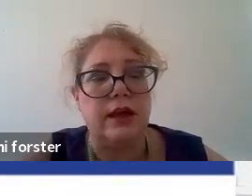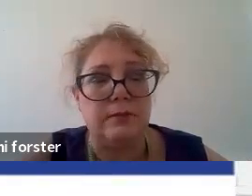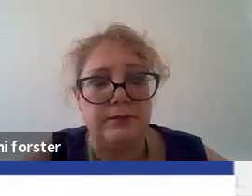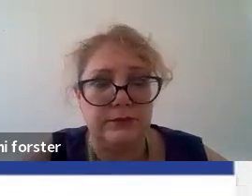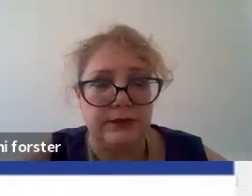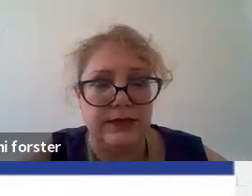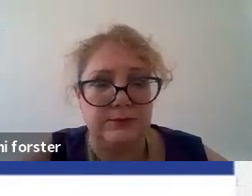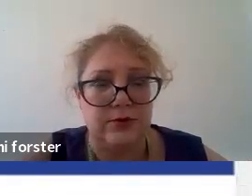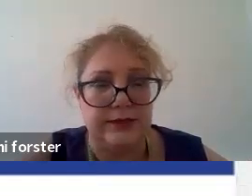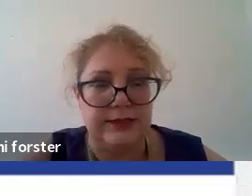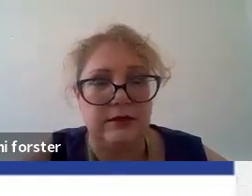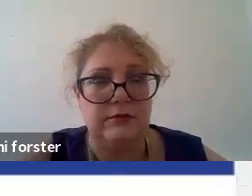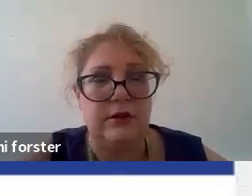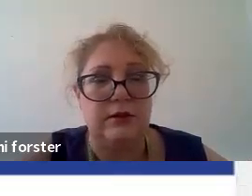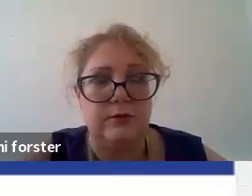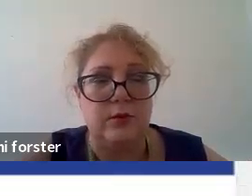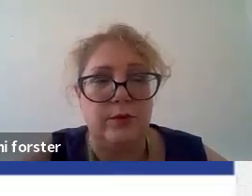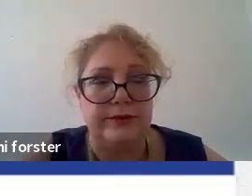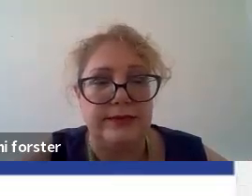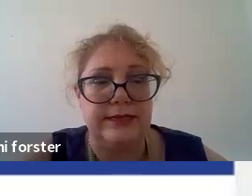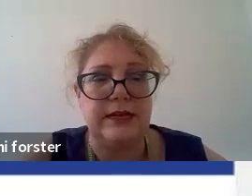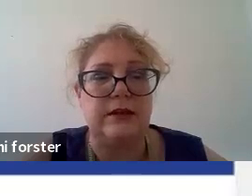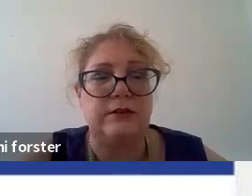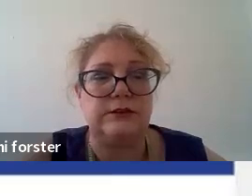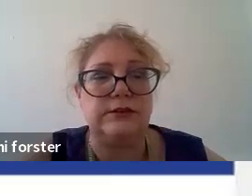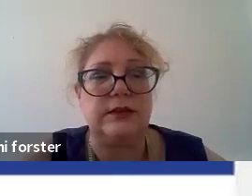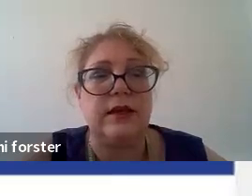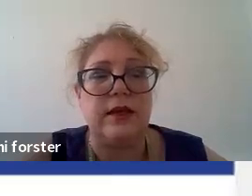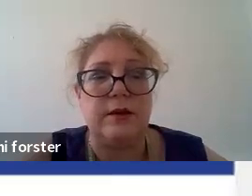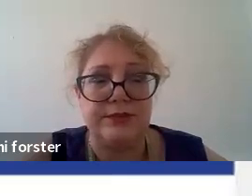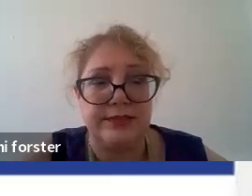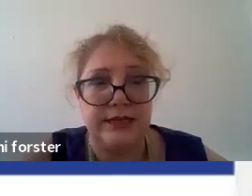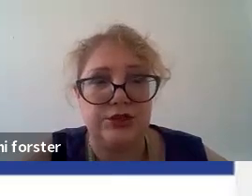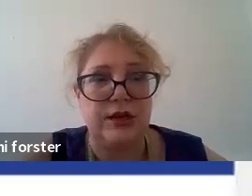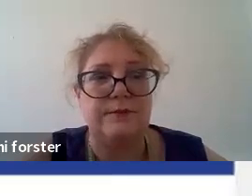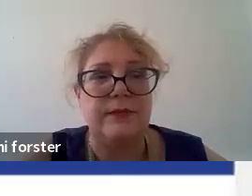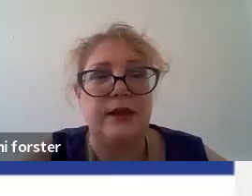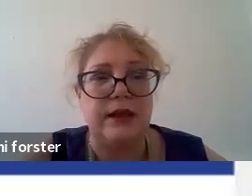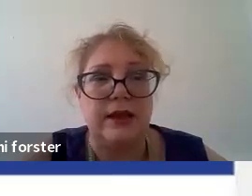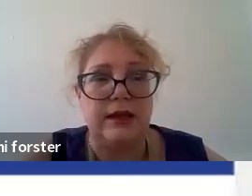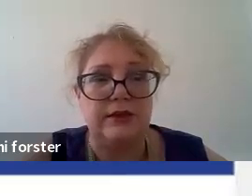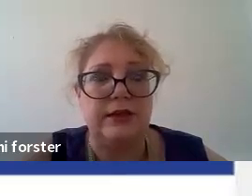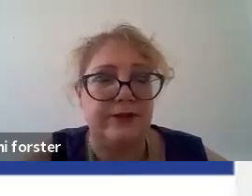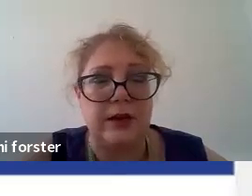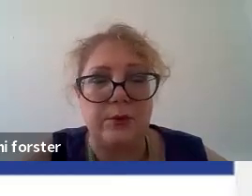Keep scrolling down with details, procedure, including a video.